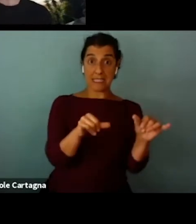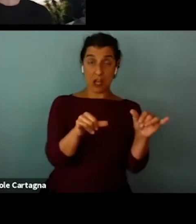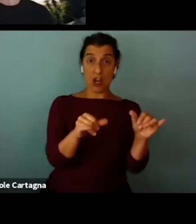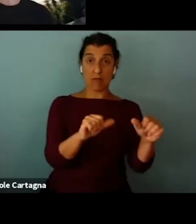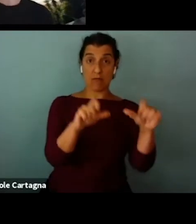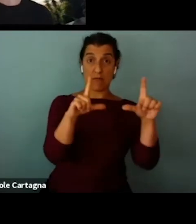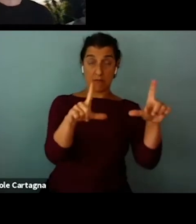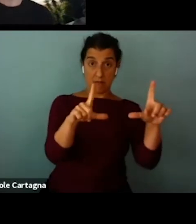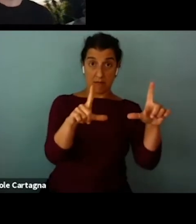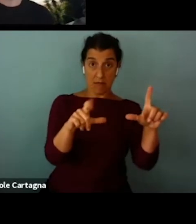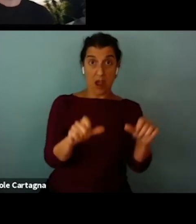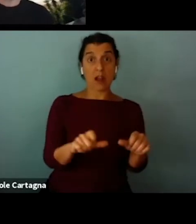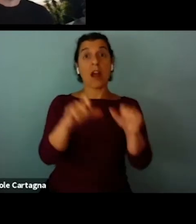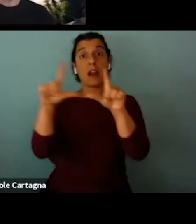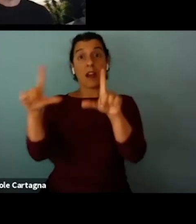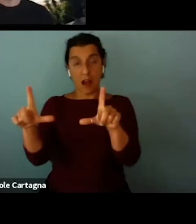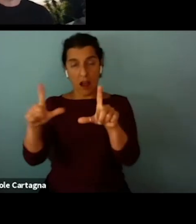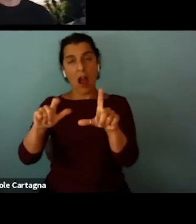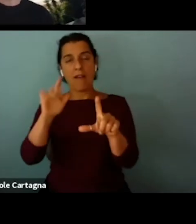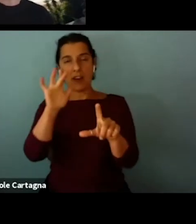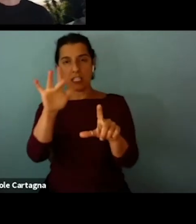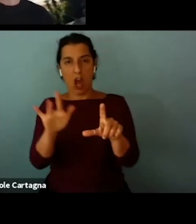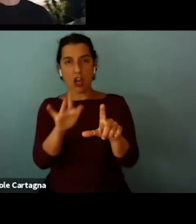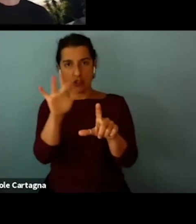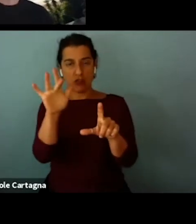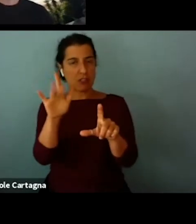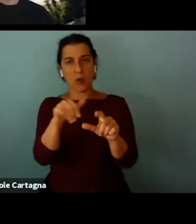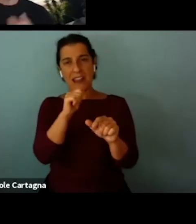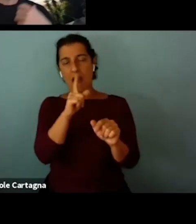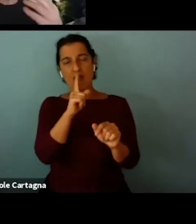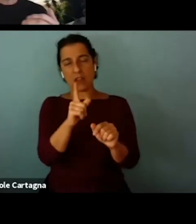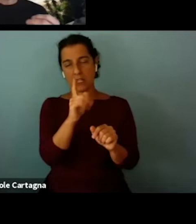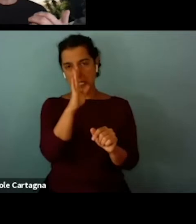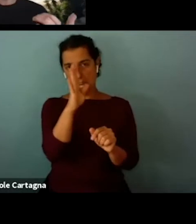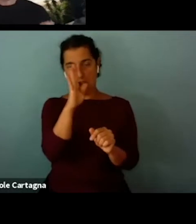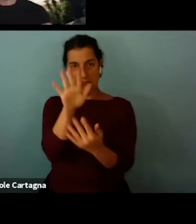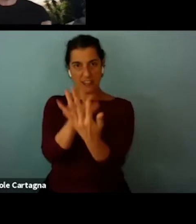of touch screen so it's not necessarily direct face to face and so we do things like peekaboo